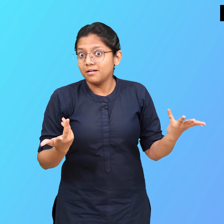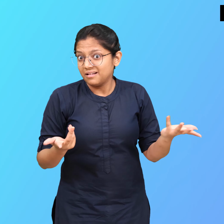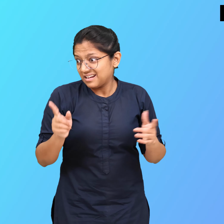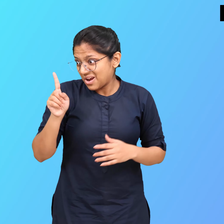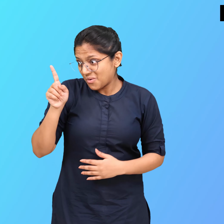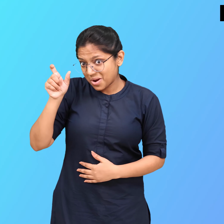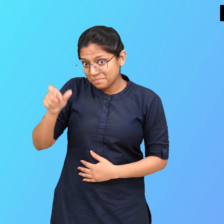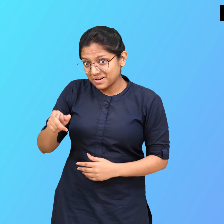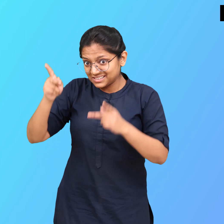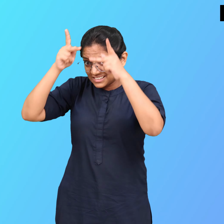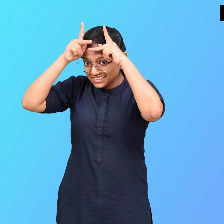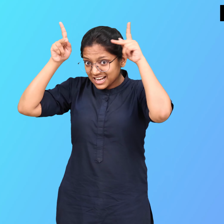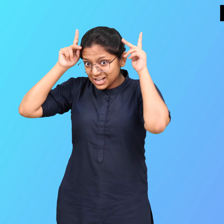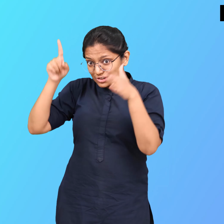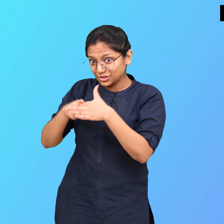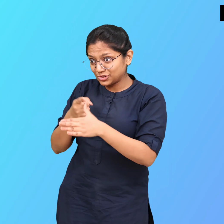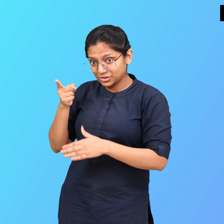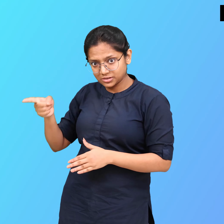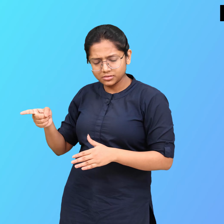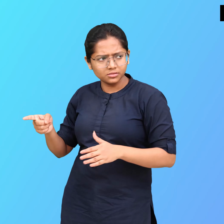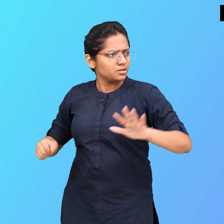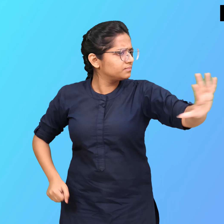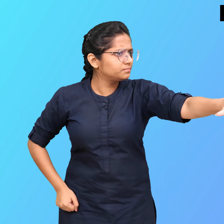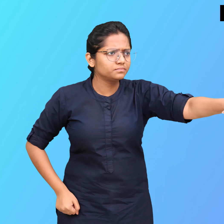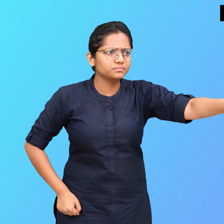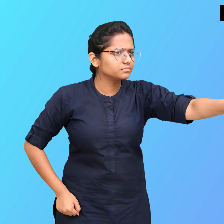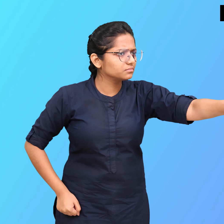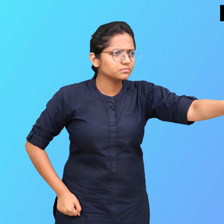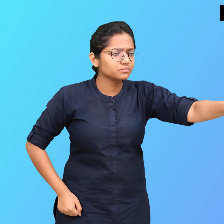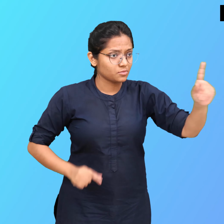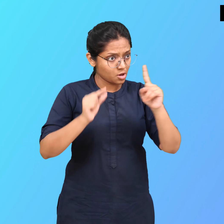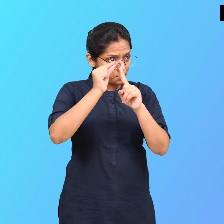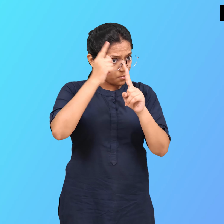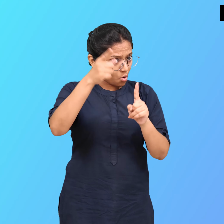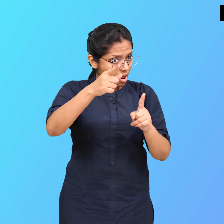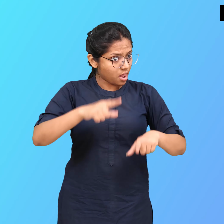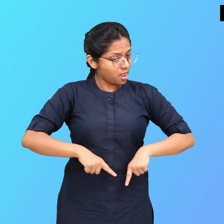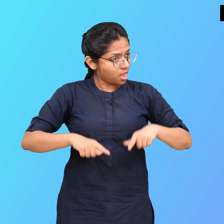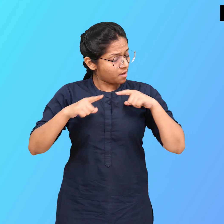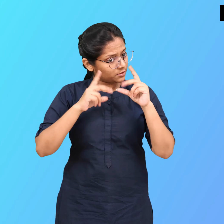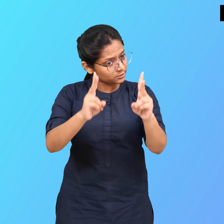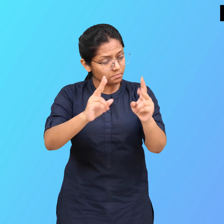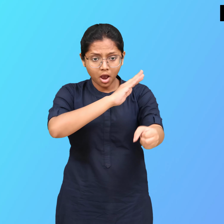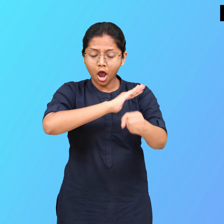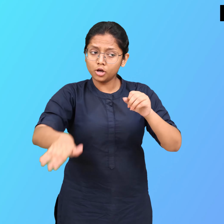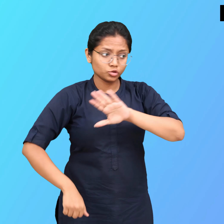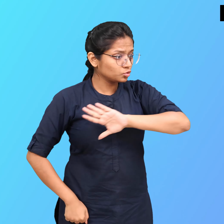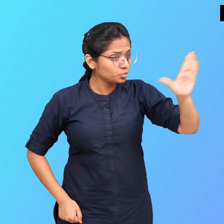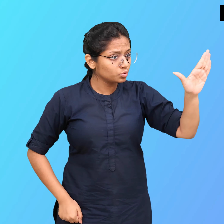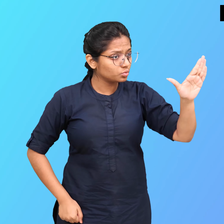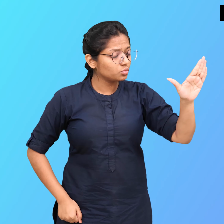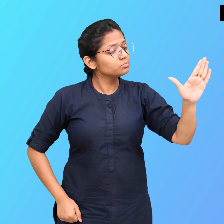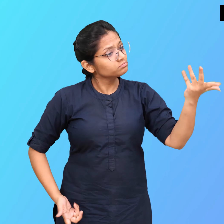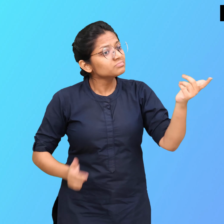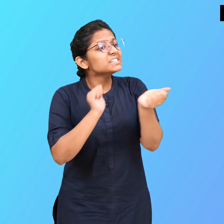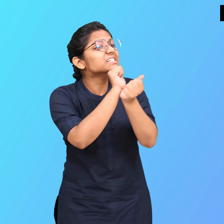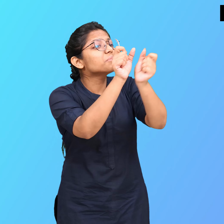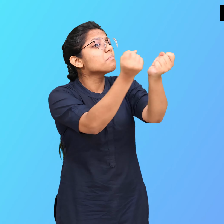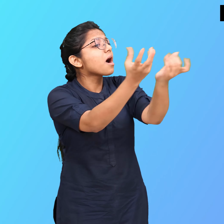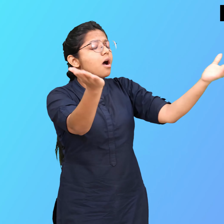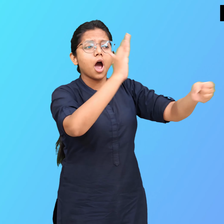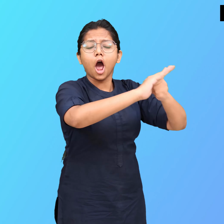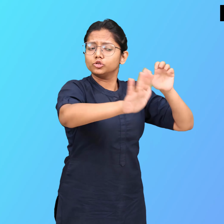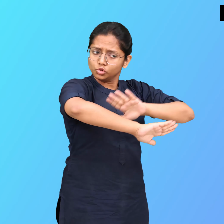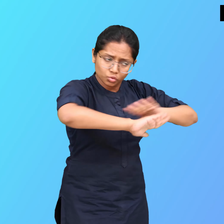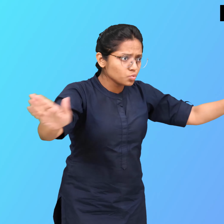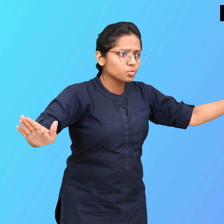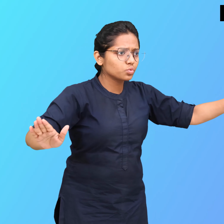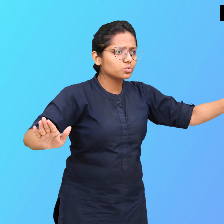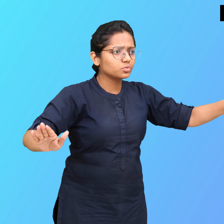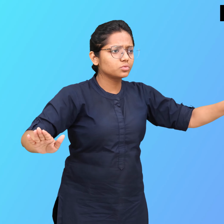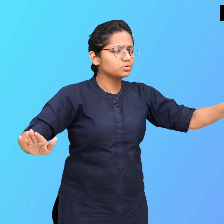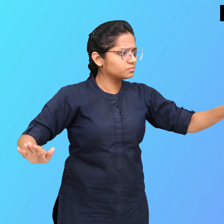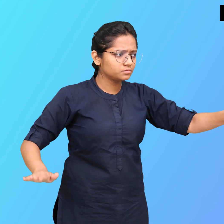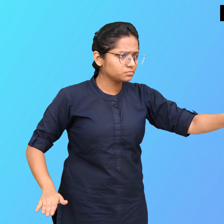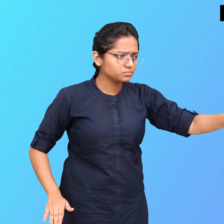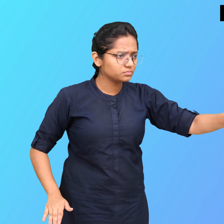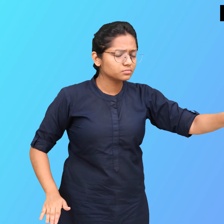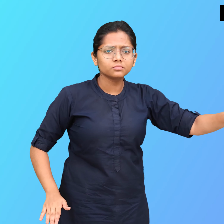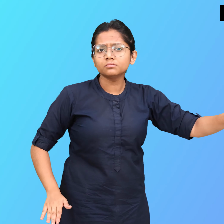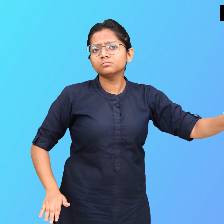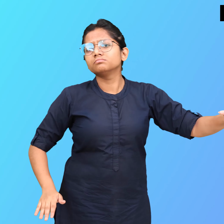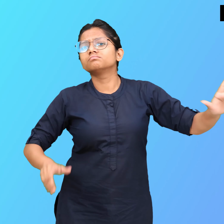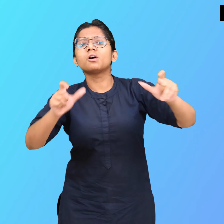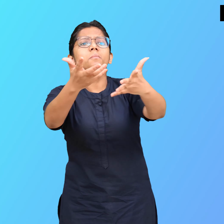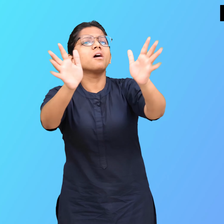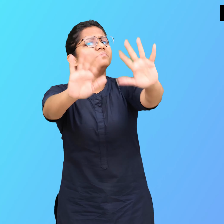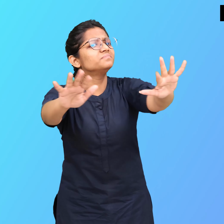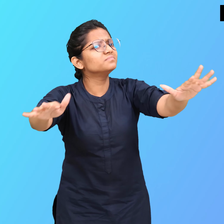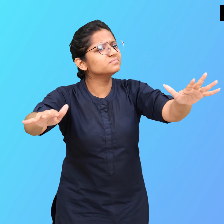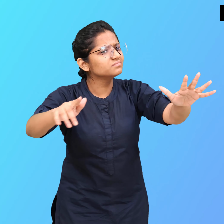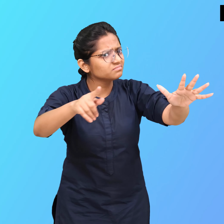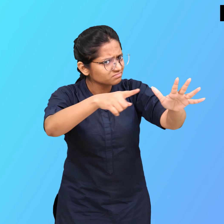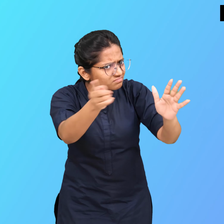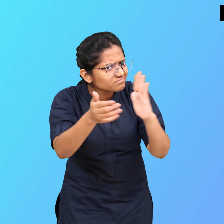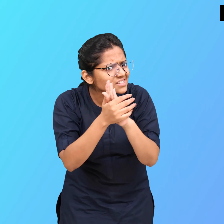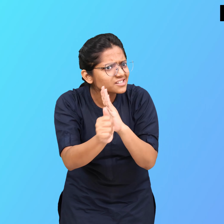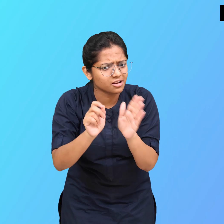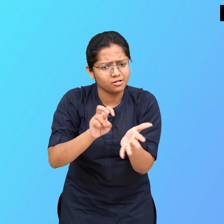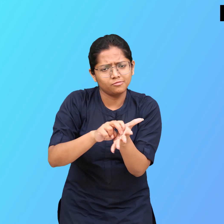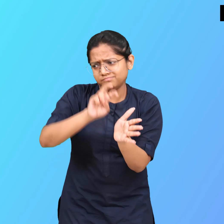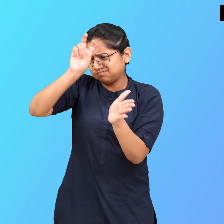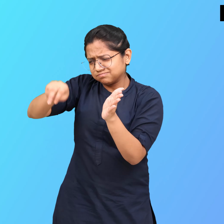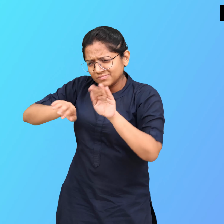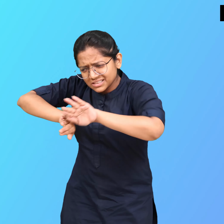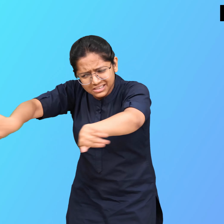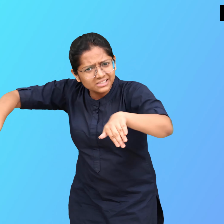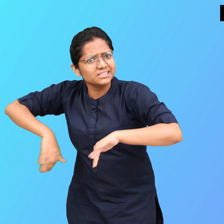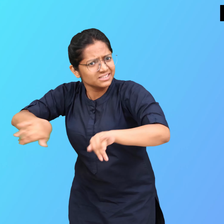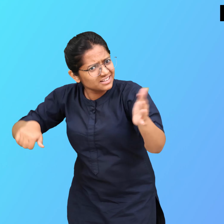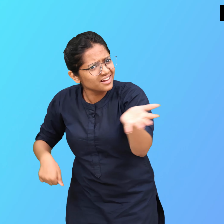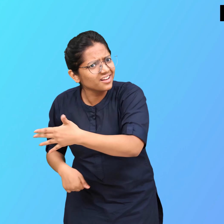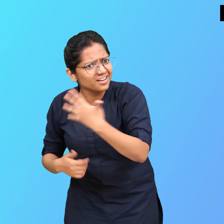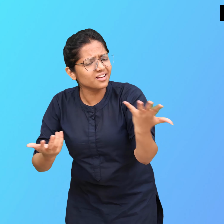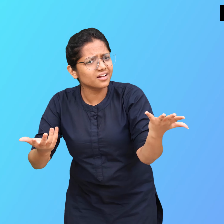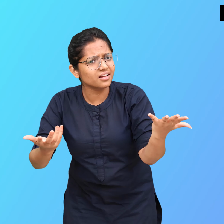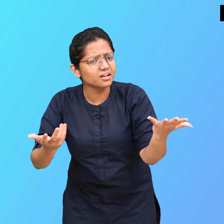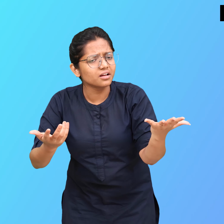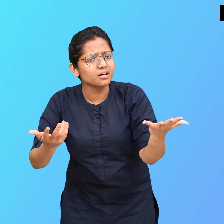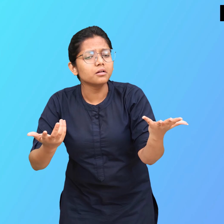But Julius the army officer wanted to let Paul live. So he did not allow the soldiers to kill the prisoners. He told the people who could swim to jump into the water and swim to land.